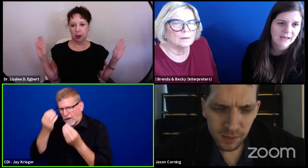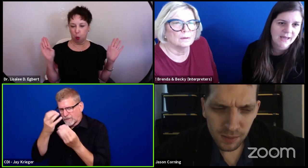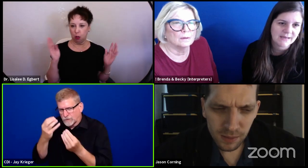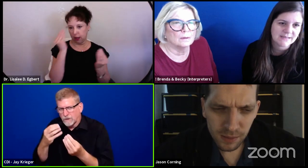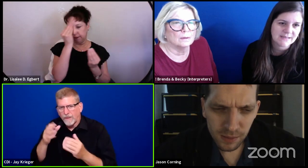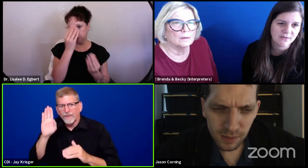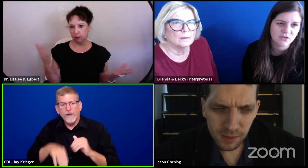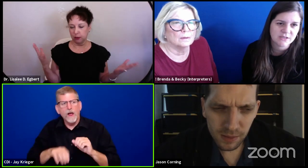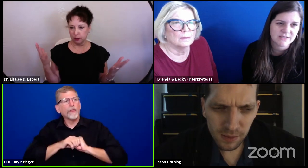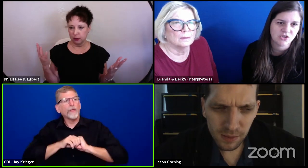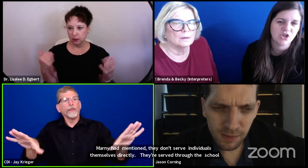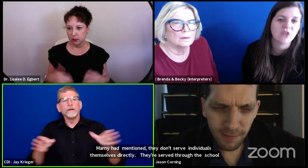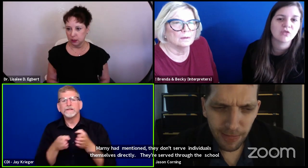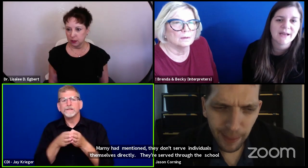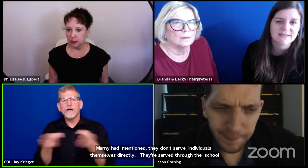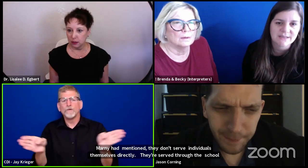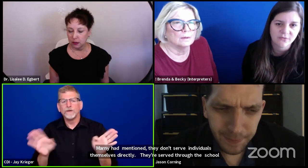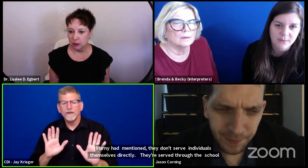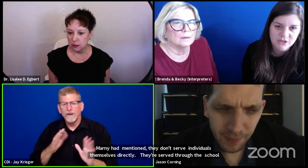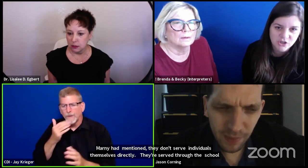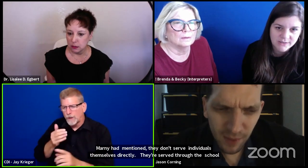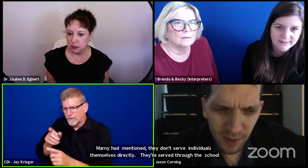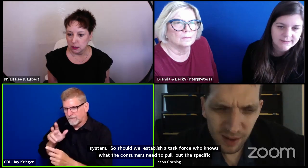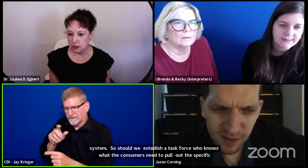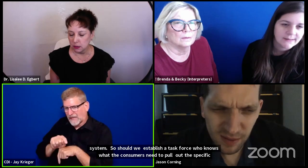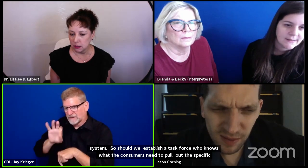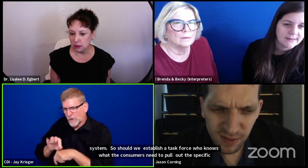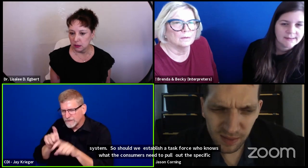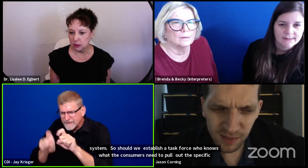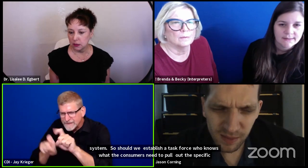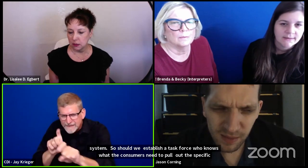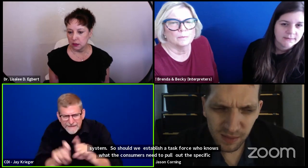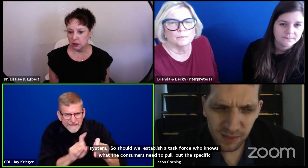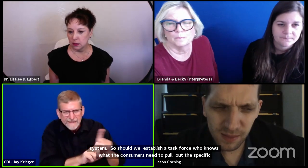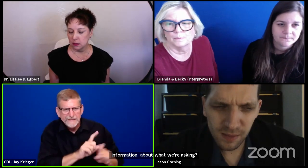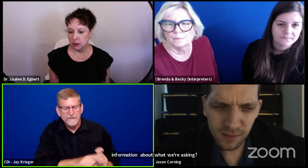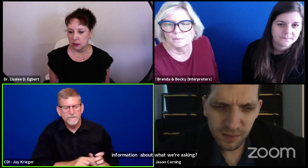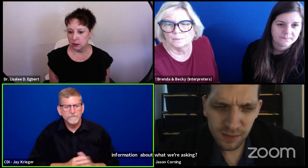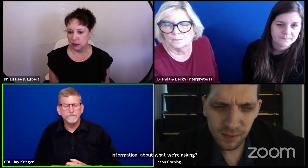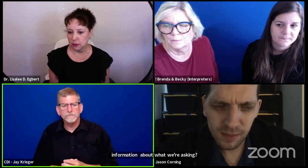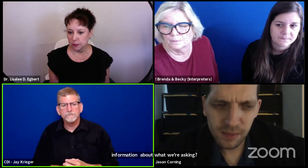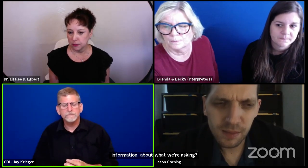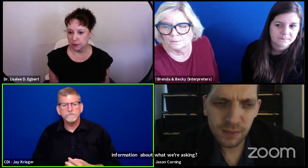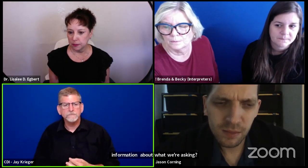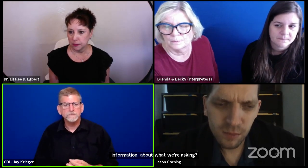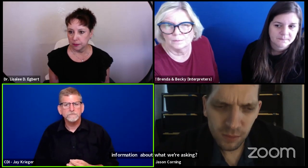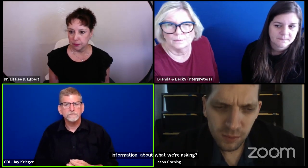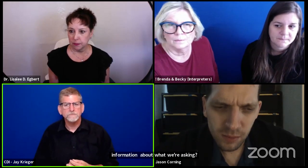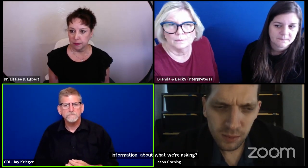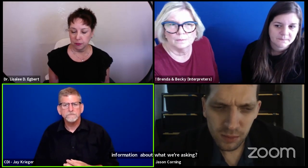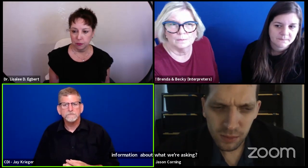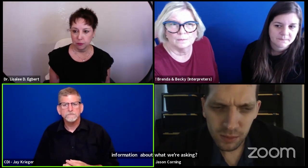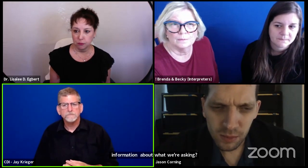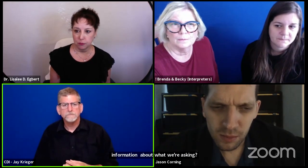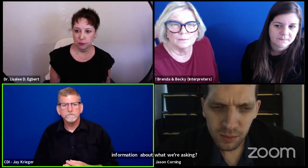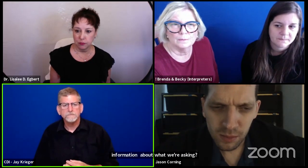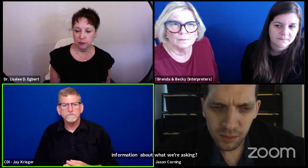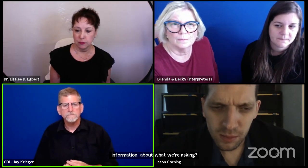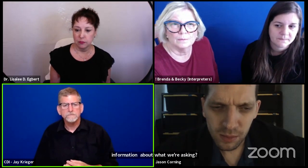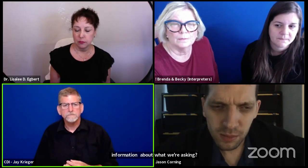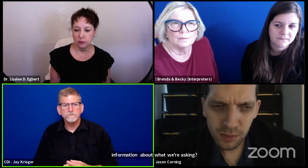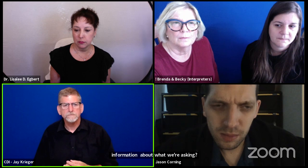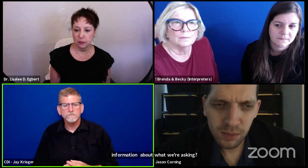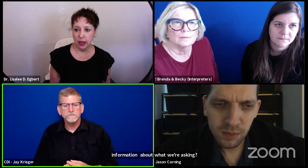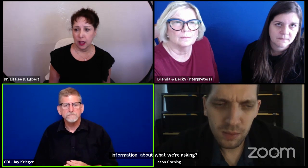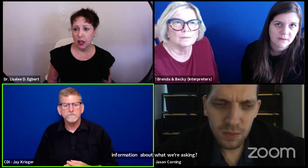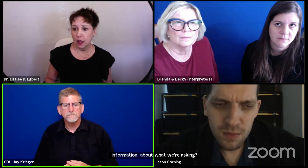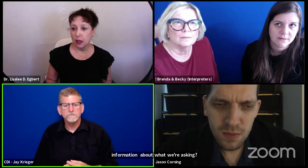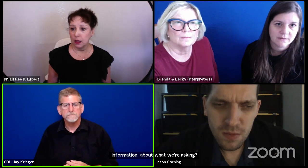Again, instead of just generalized information.